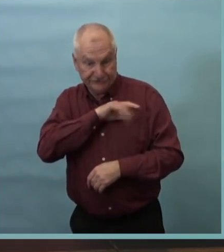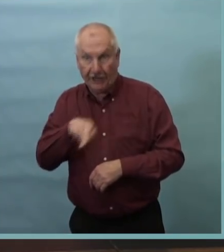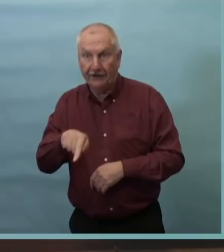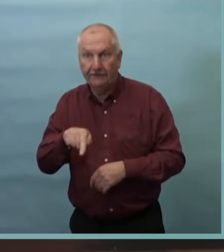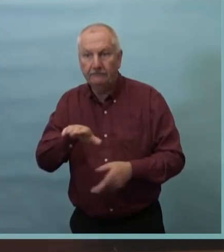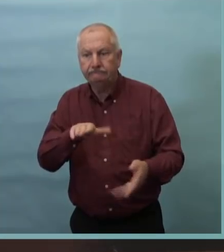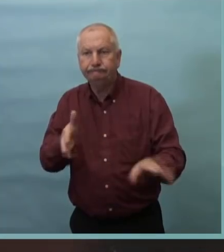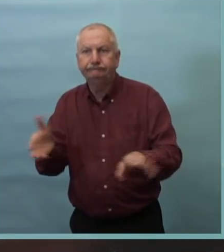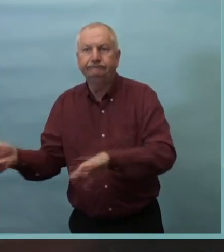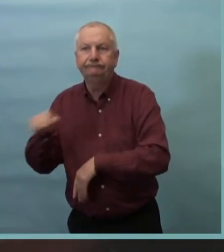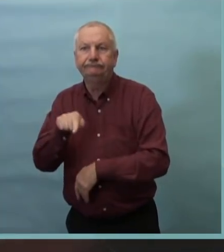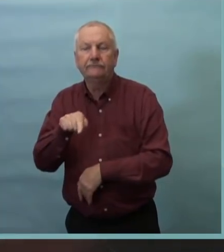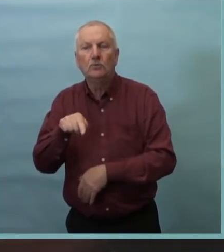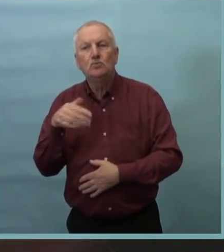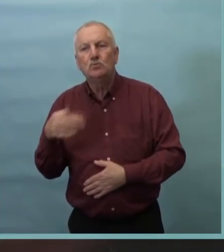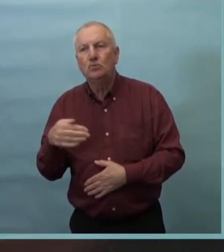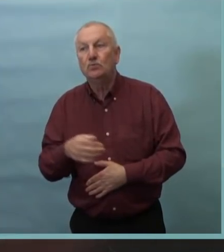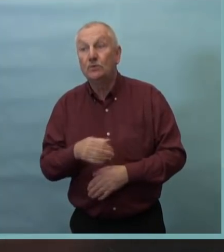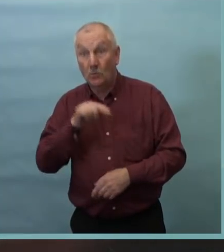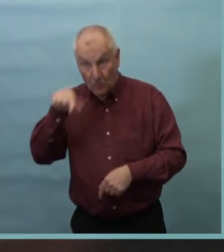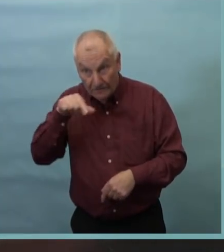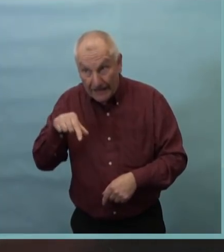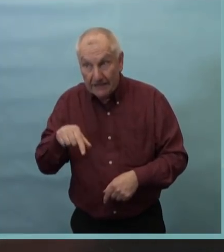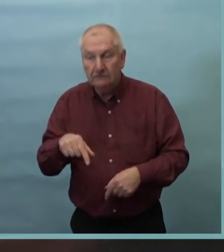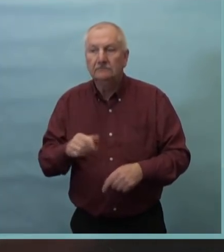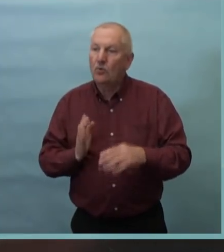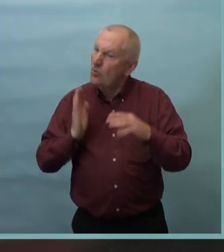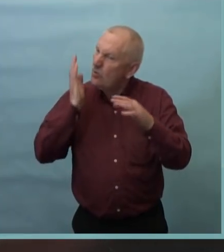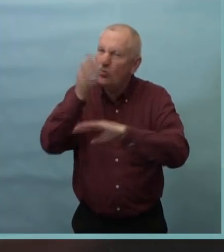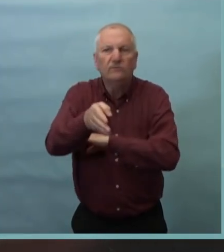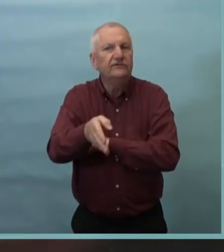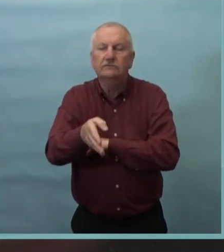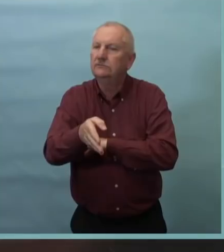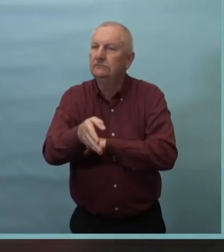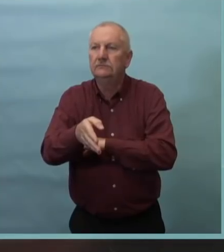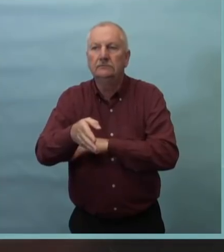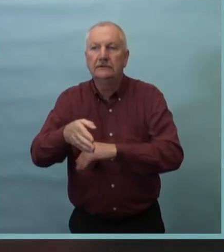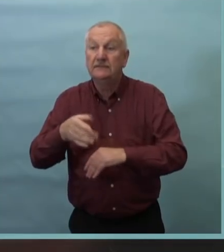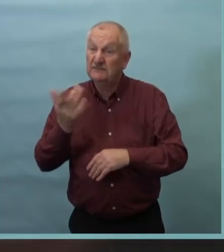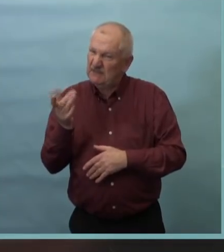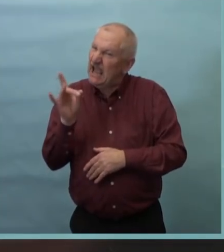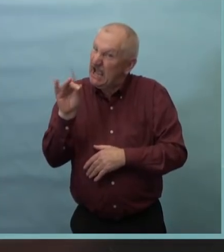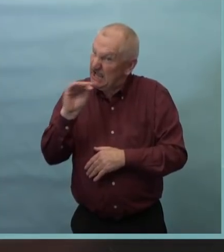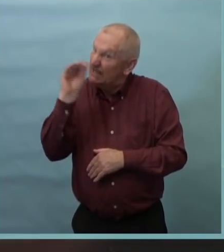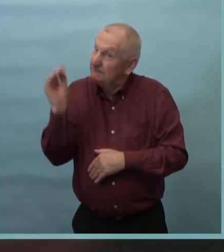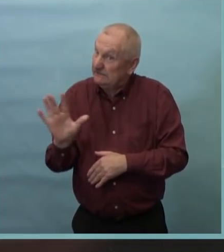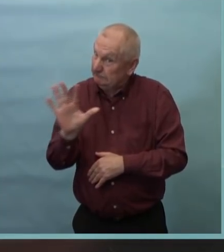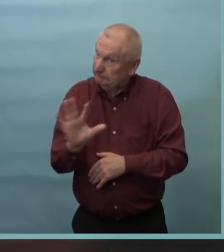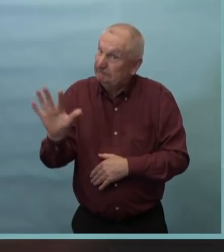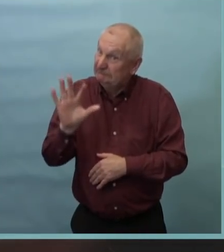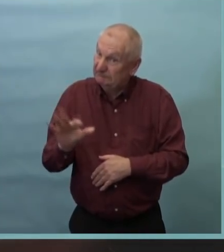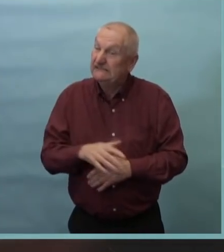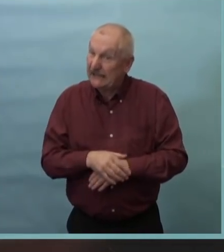number is closer to 80% and while Manitoba is at an earlier stage of our